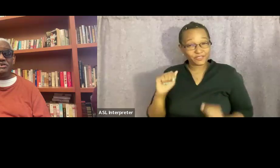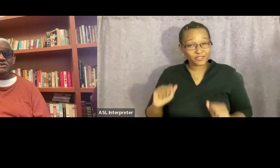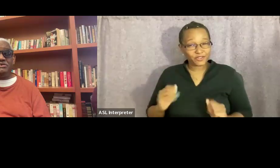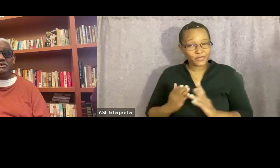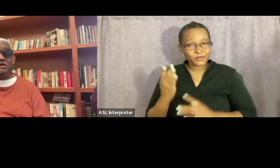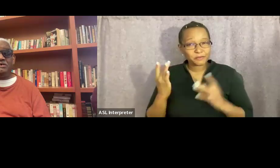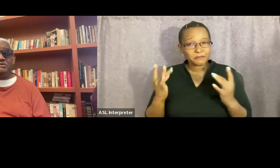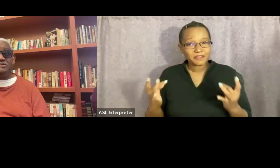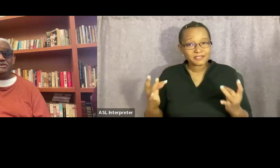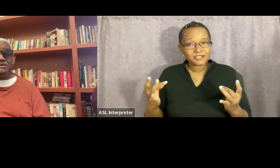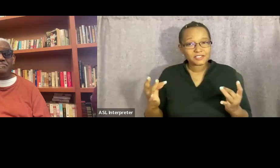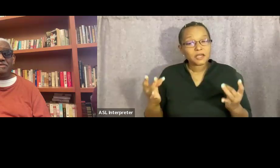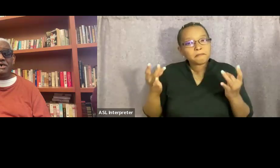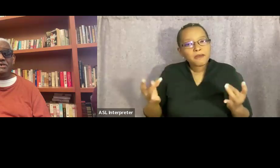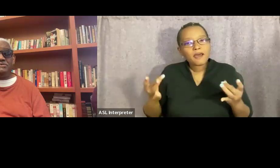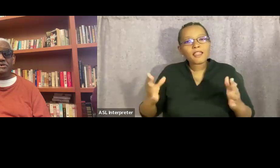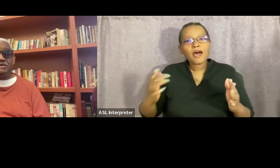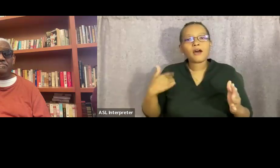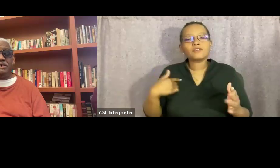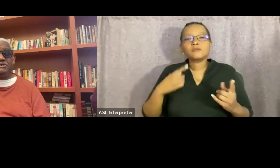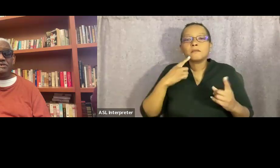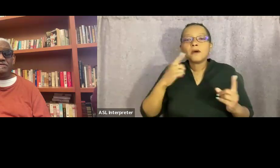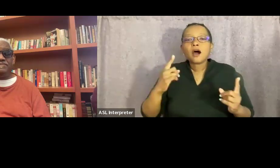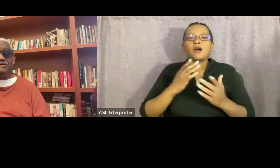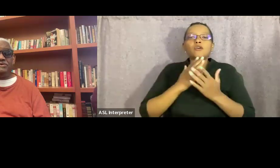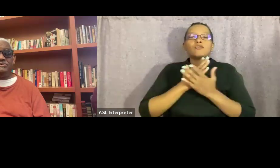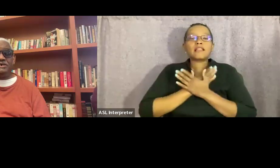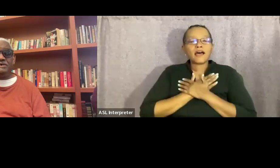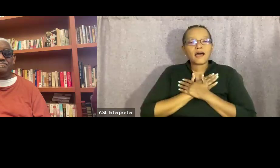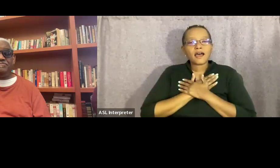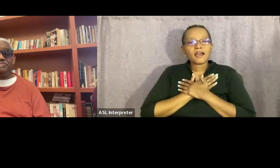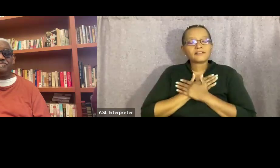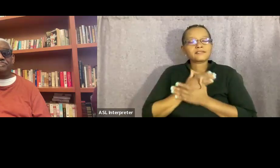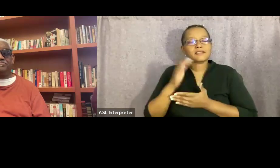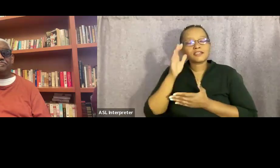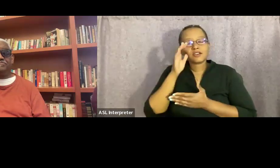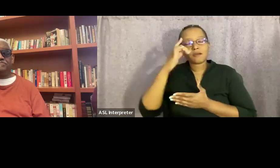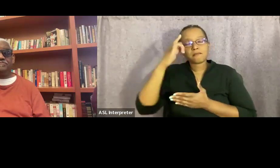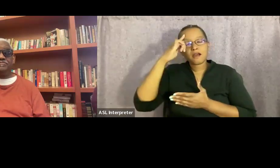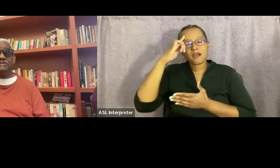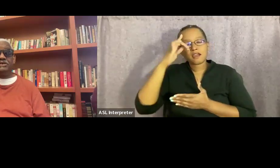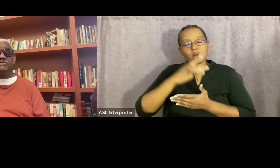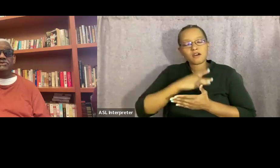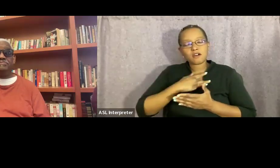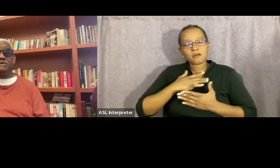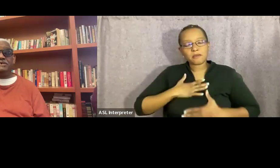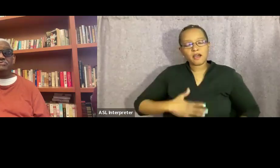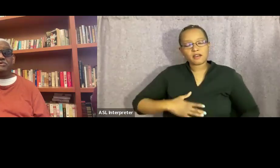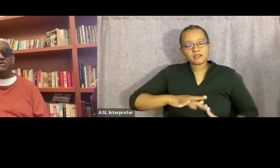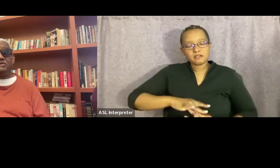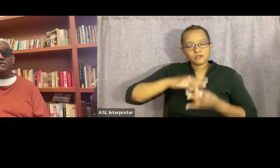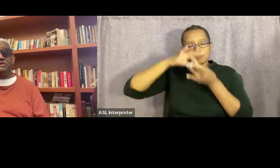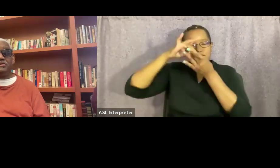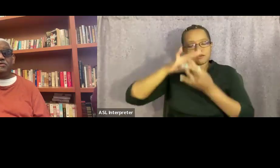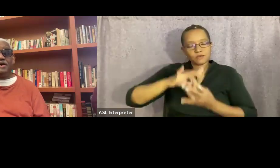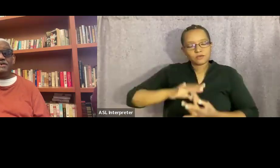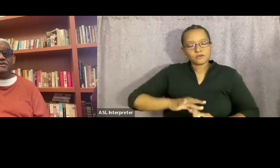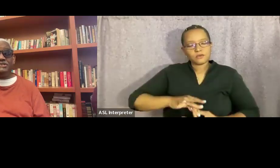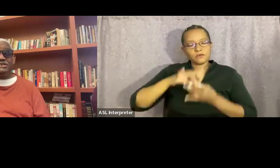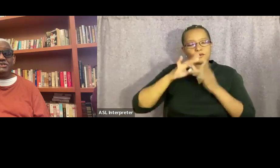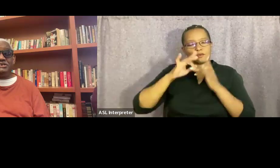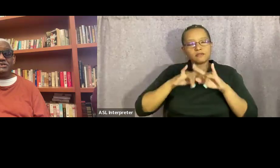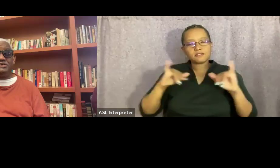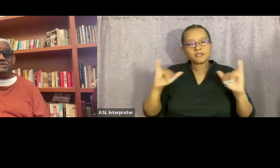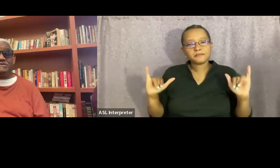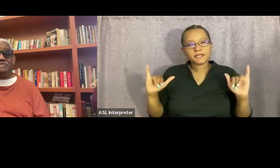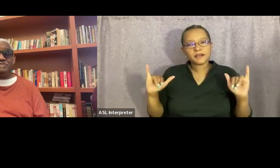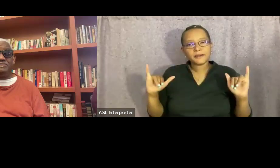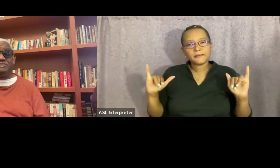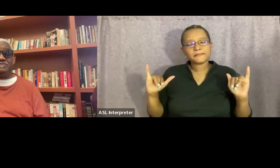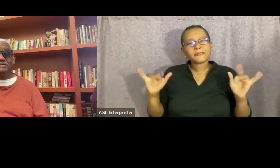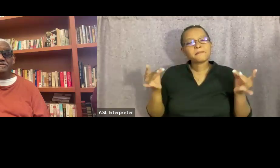and hear our heart, our mind, body at one time. It was a place where we could quiet our thinking,